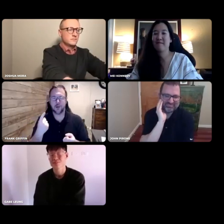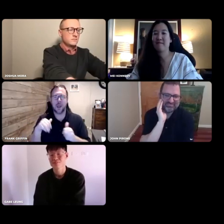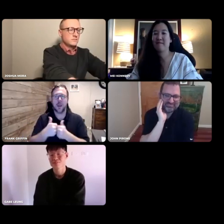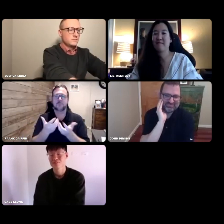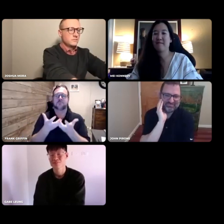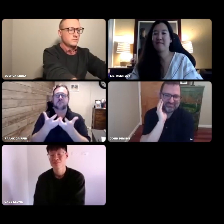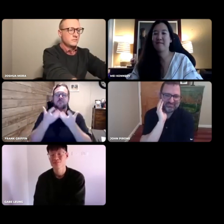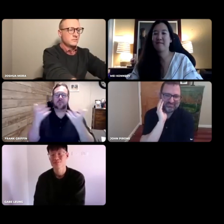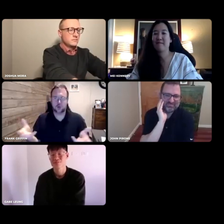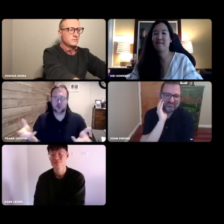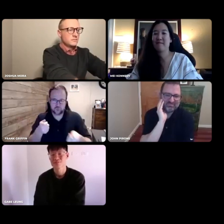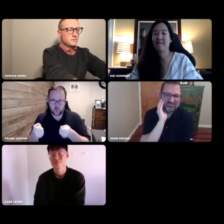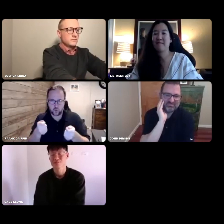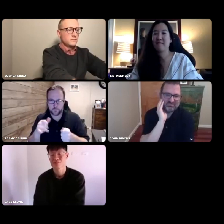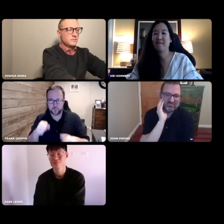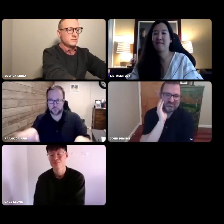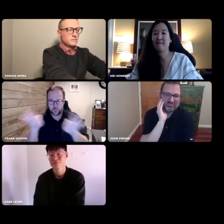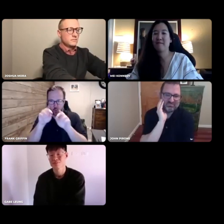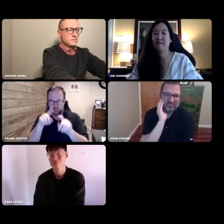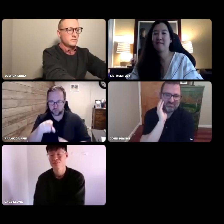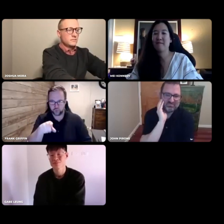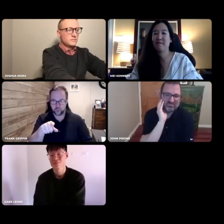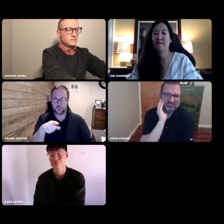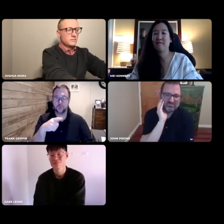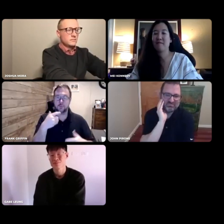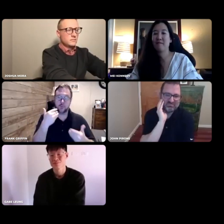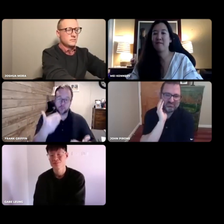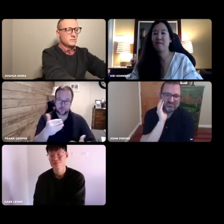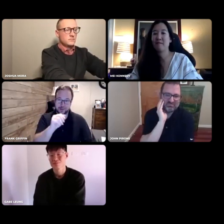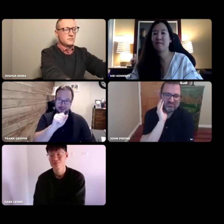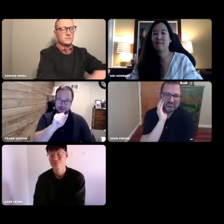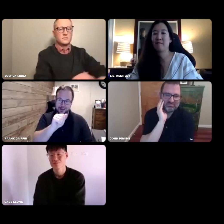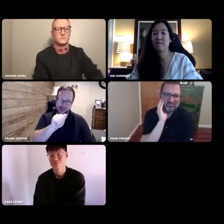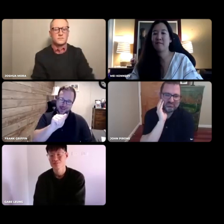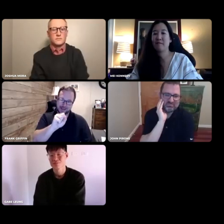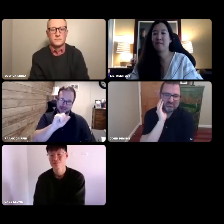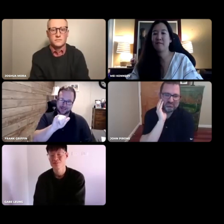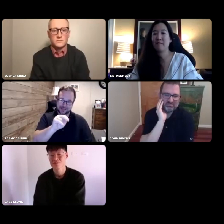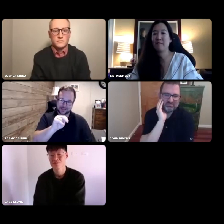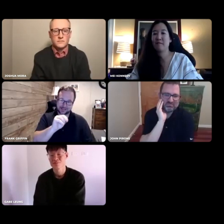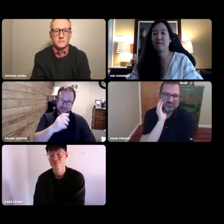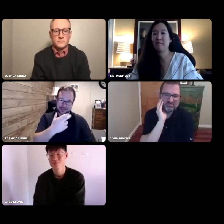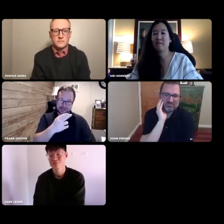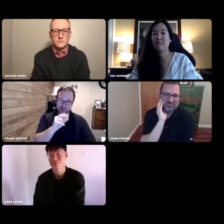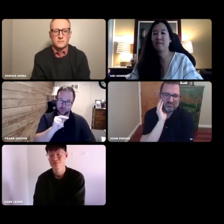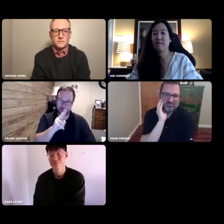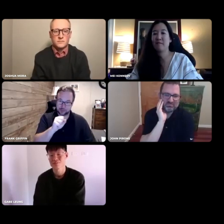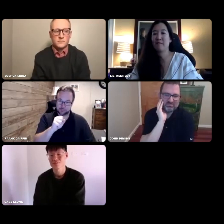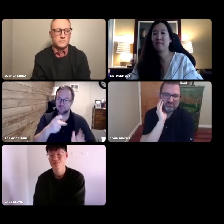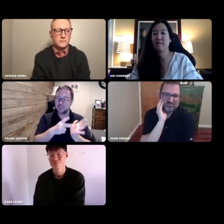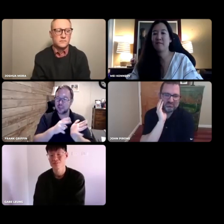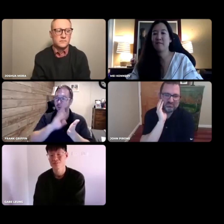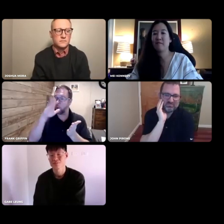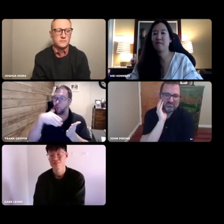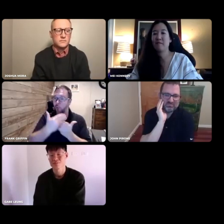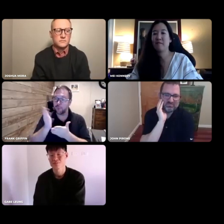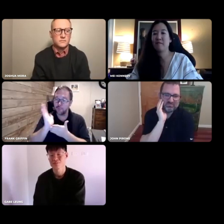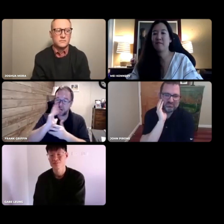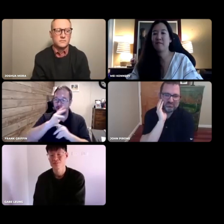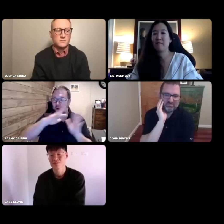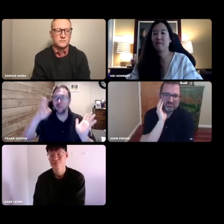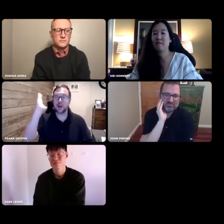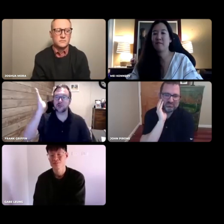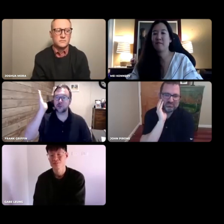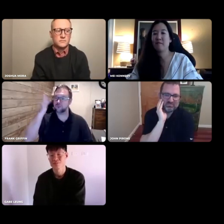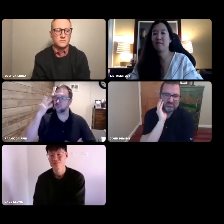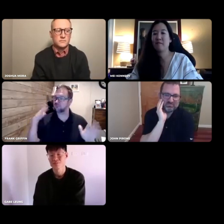I don't know why, but it does.